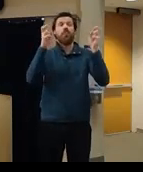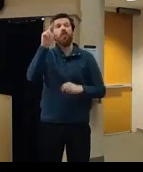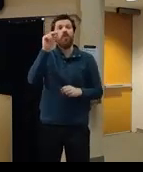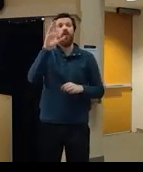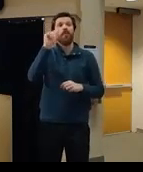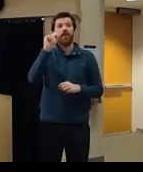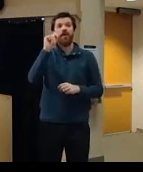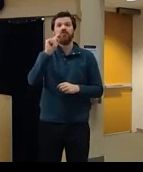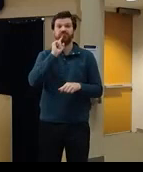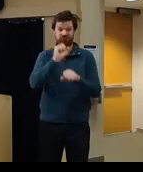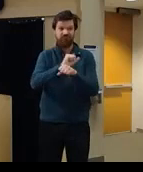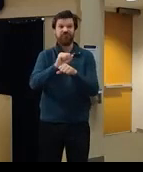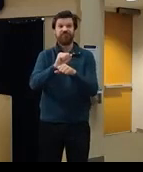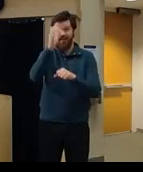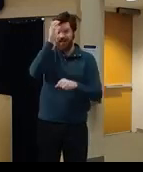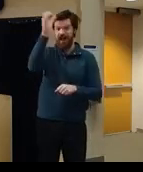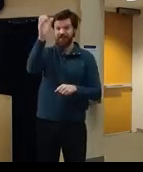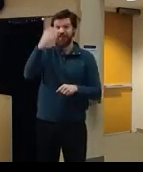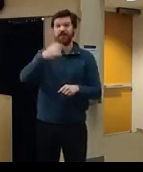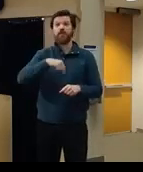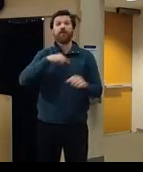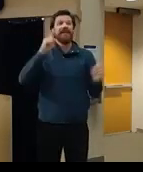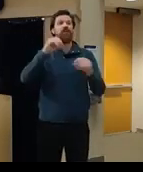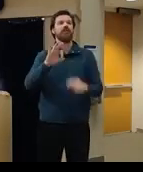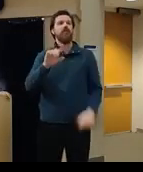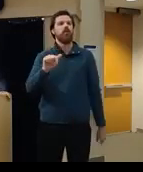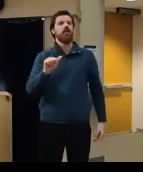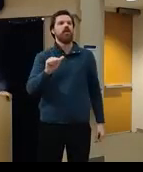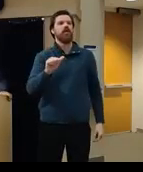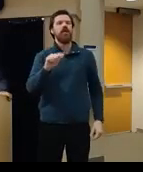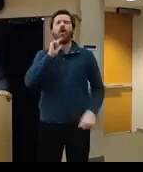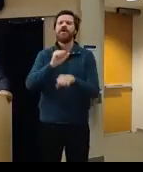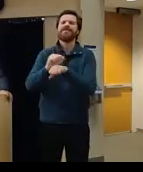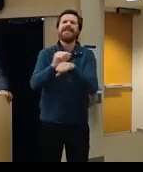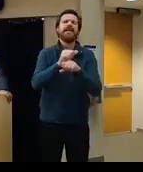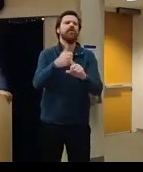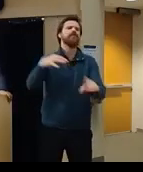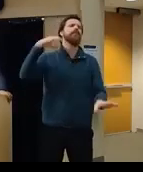verbatim the concept that we are hearing in Florida that slavery was beneficial to black